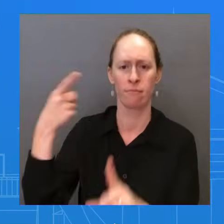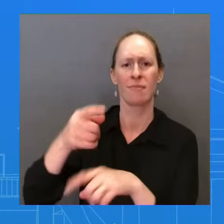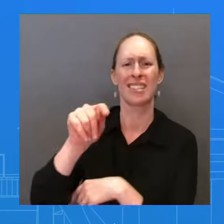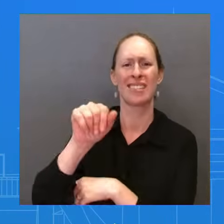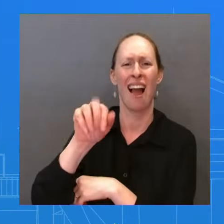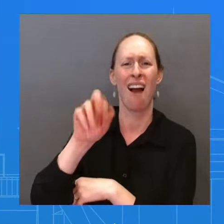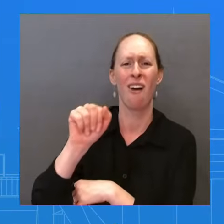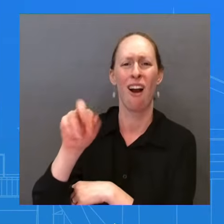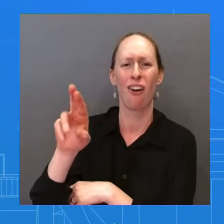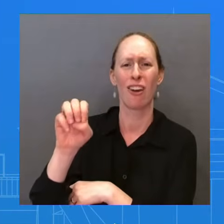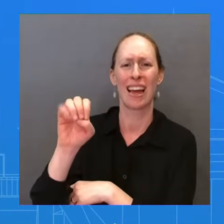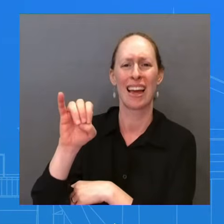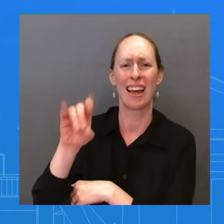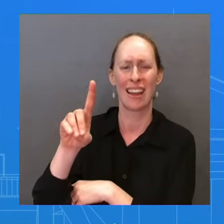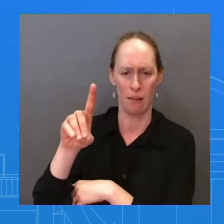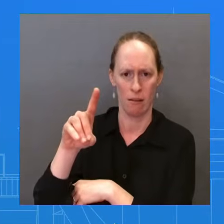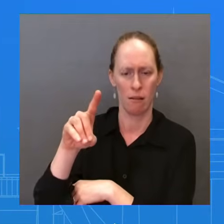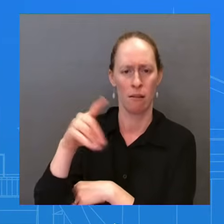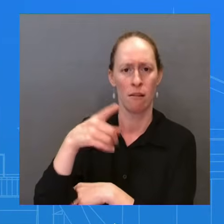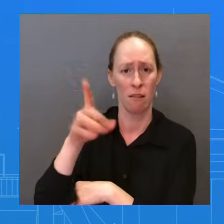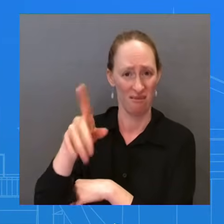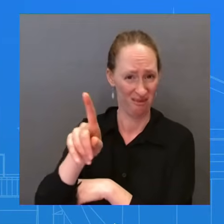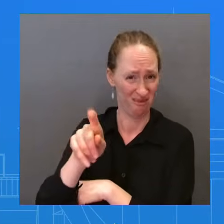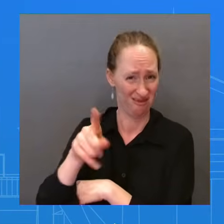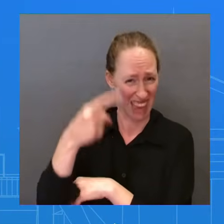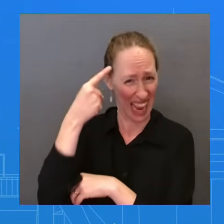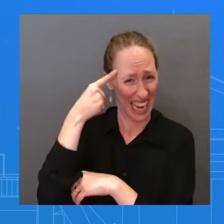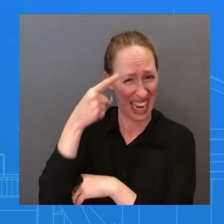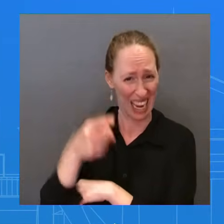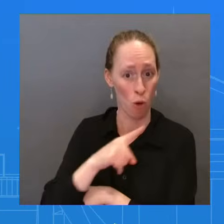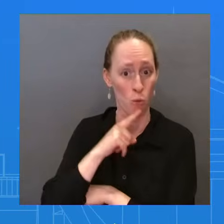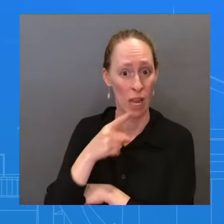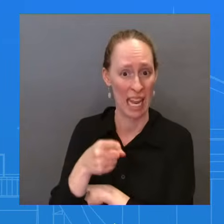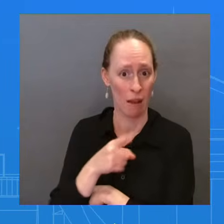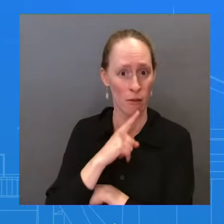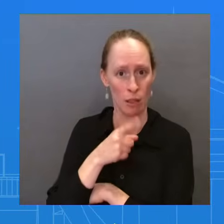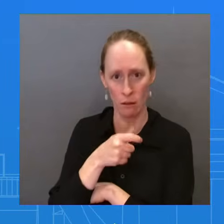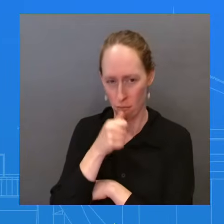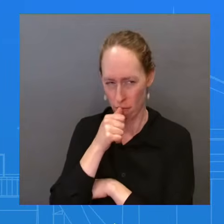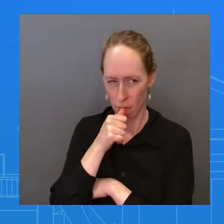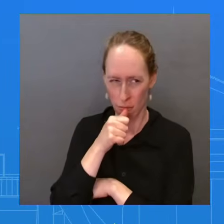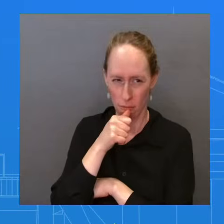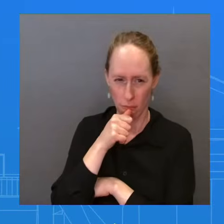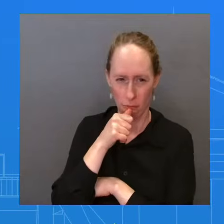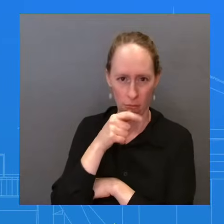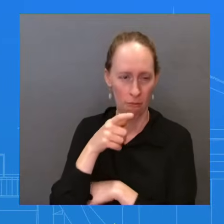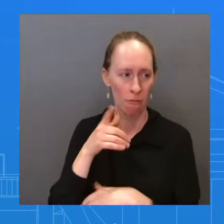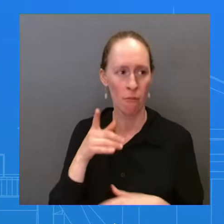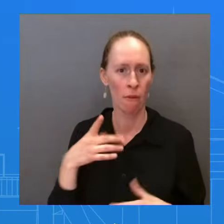Mr. Kirby: I've seen no evidence or proof of that. The Press: Is there -- she's in Russia now.